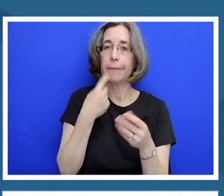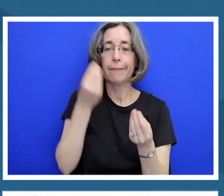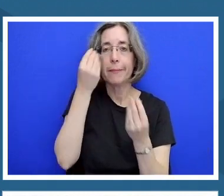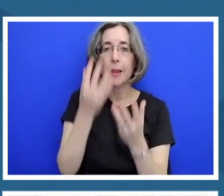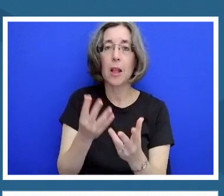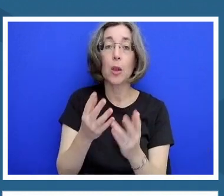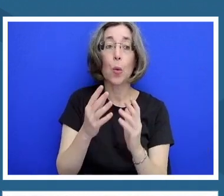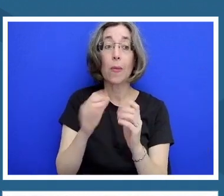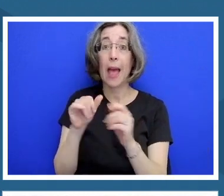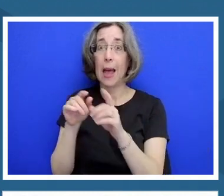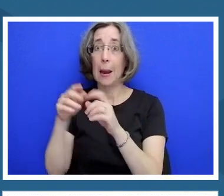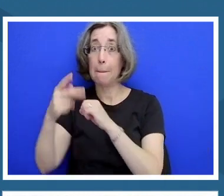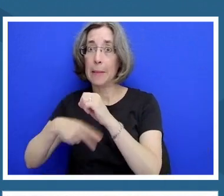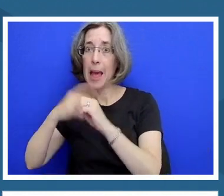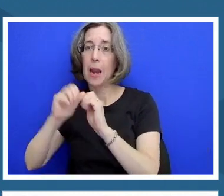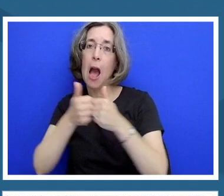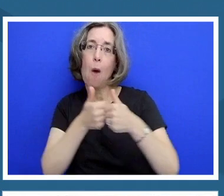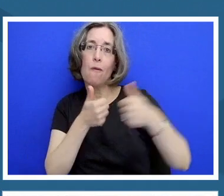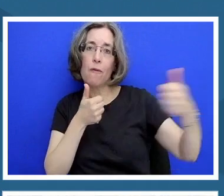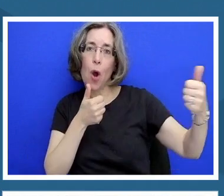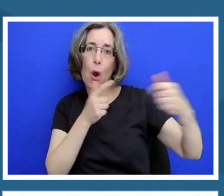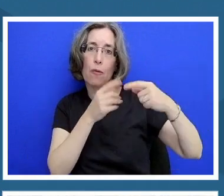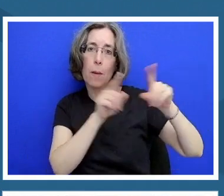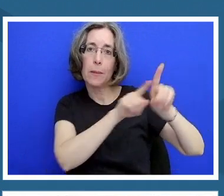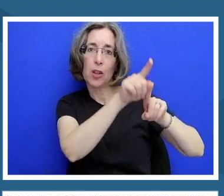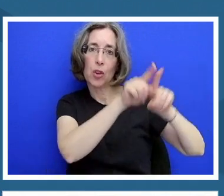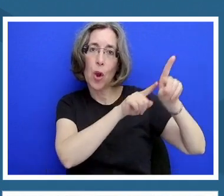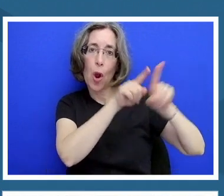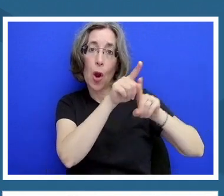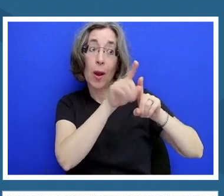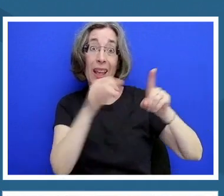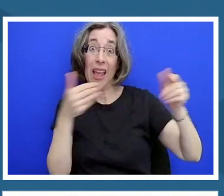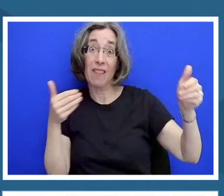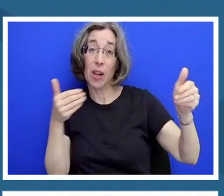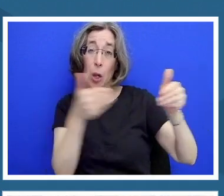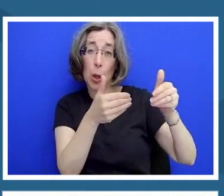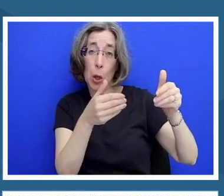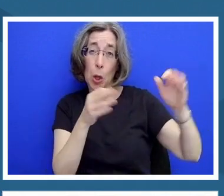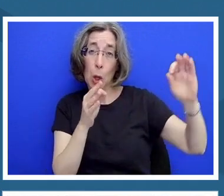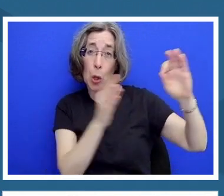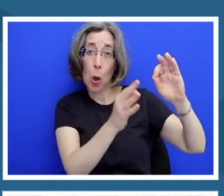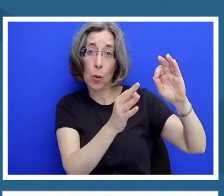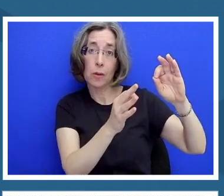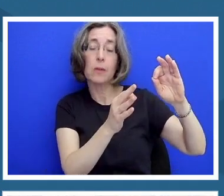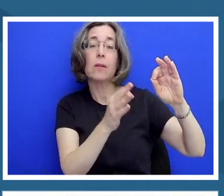uh closer planets have a shorter duration than farther planets